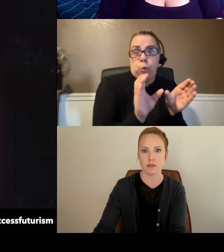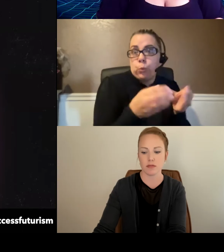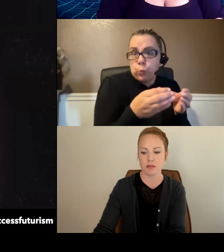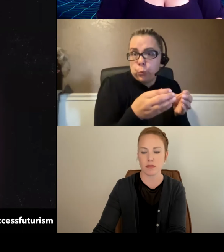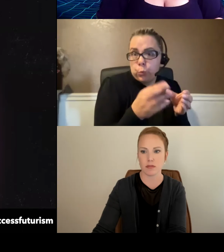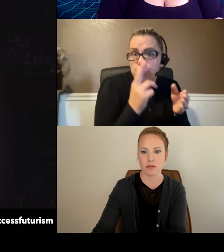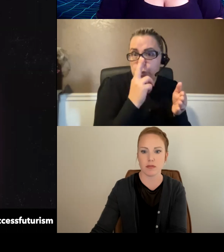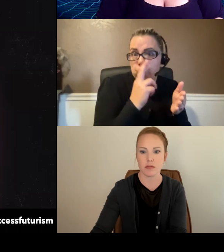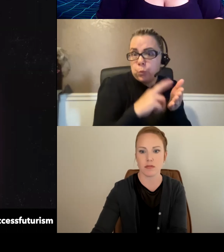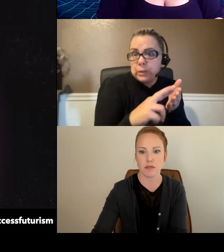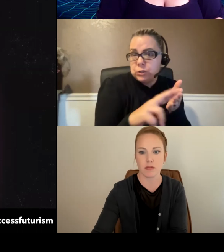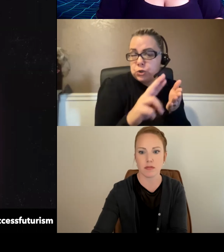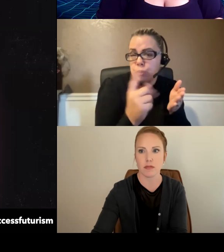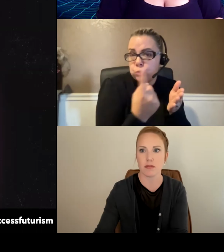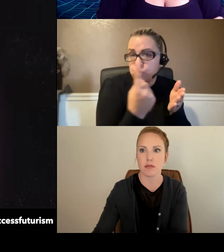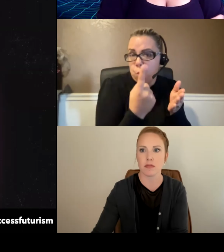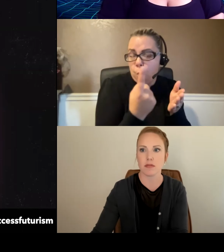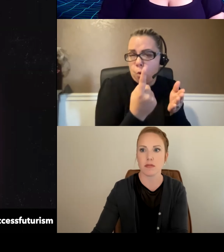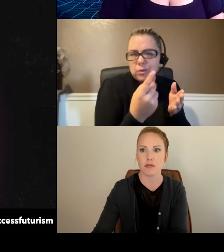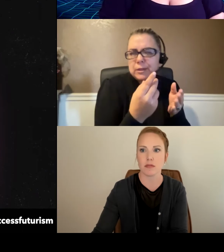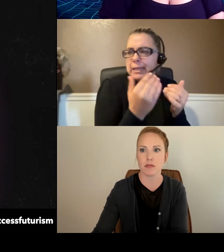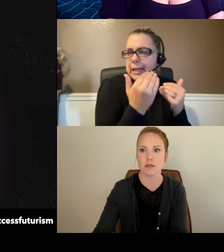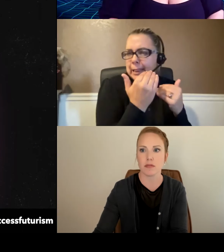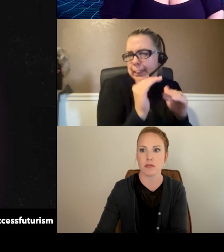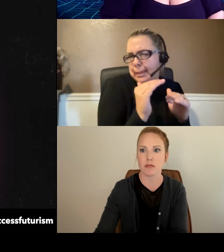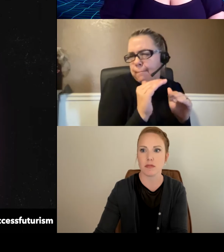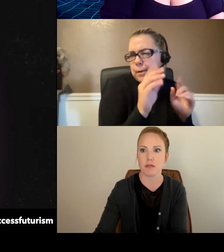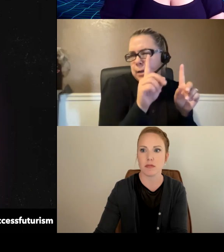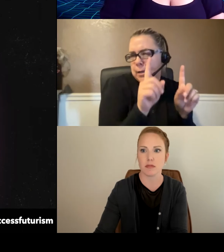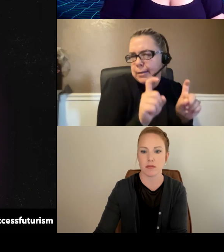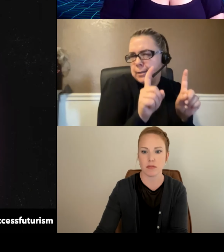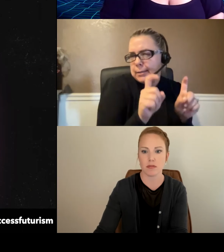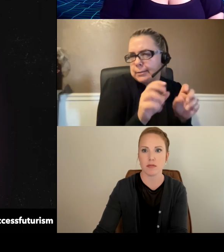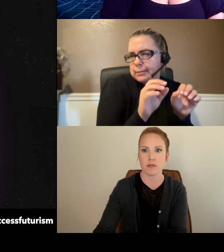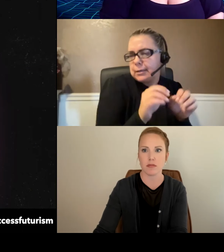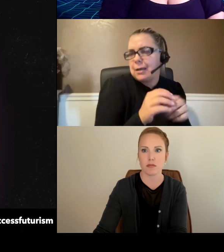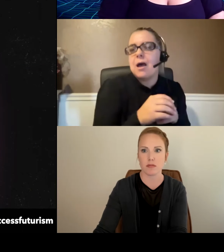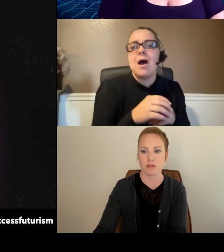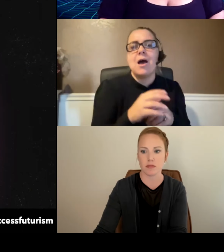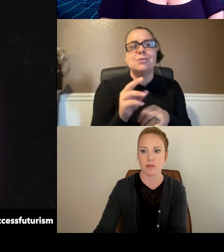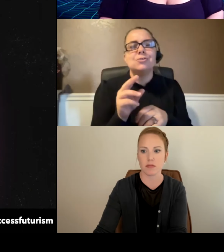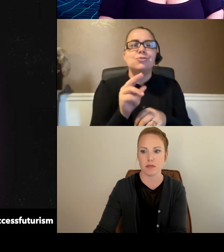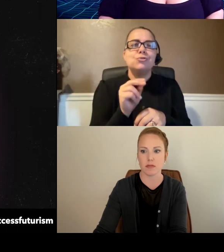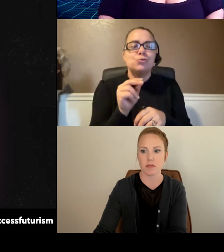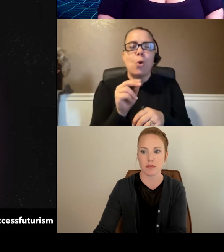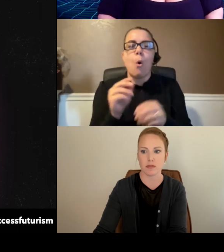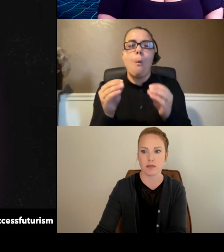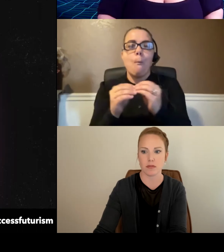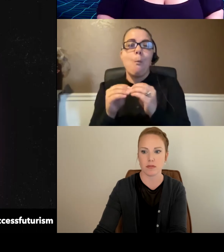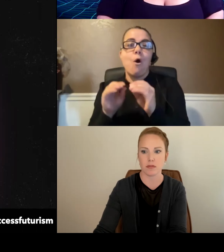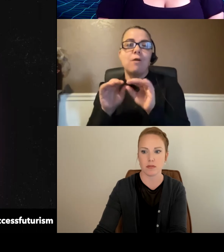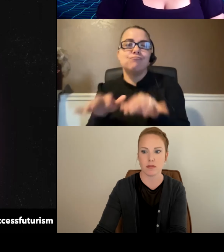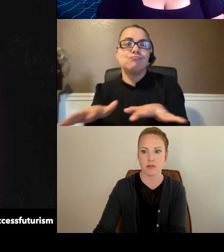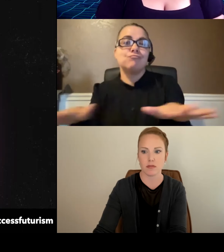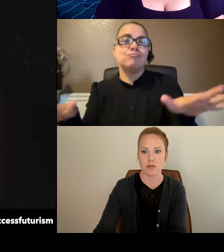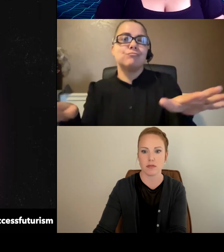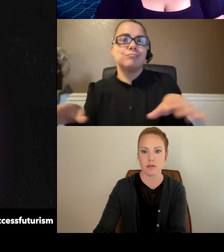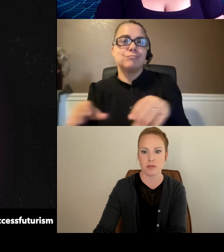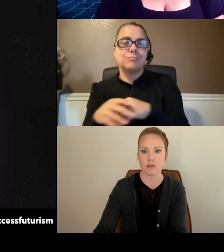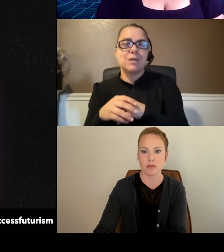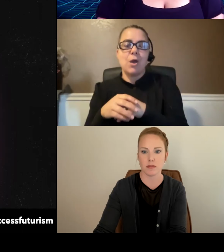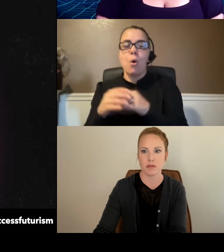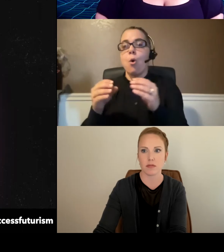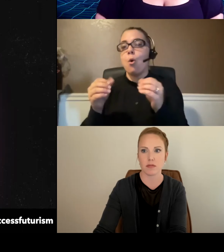basis or limited trial, human trial basis, but widespread with consumer technology. And